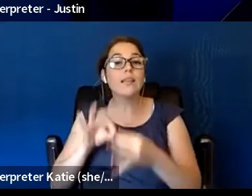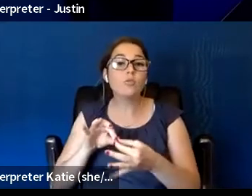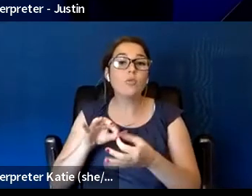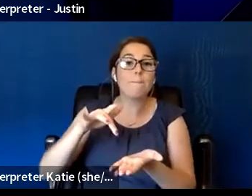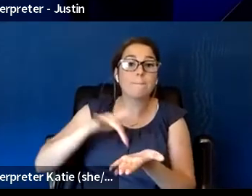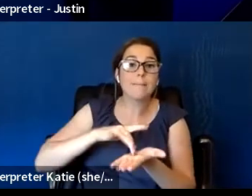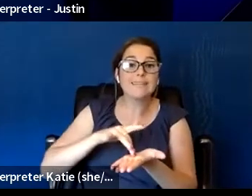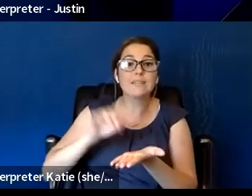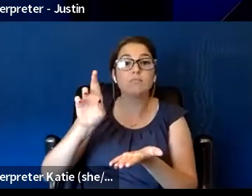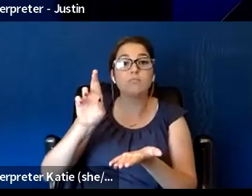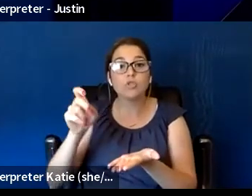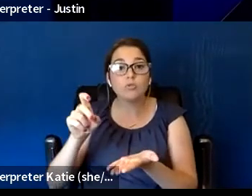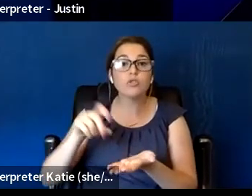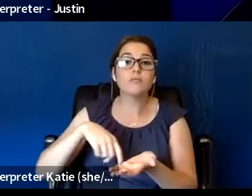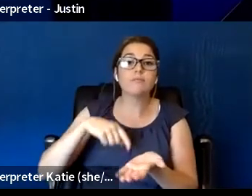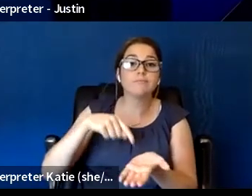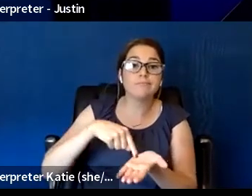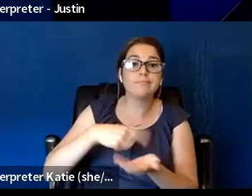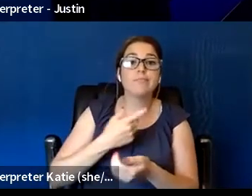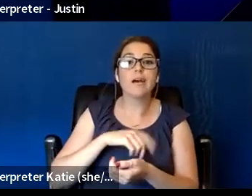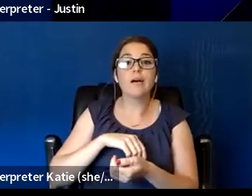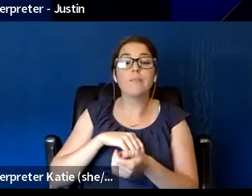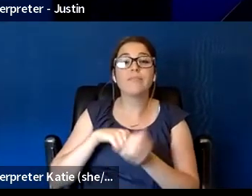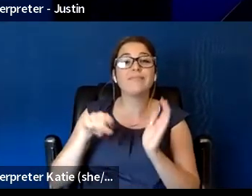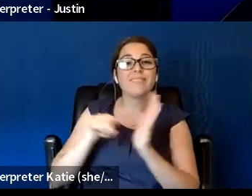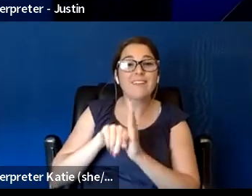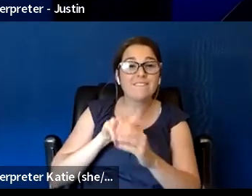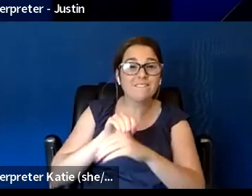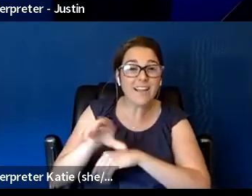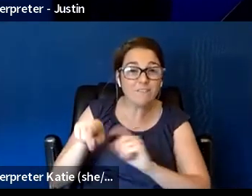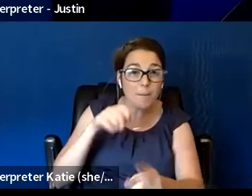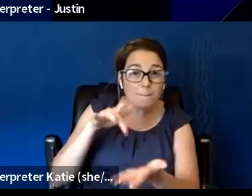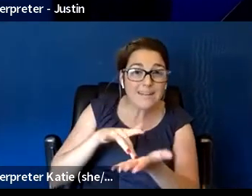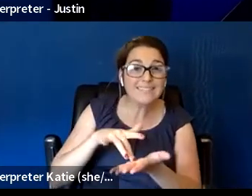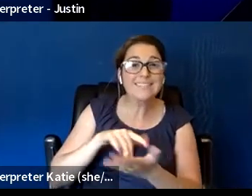and kind of the alternatives for what,